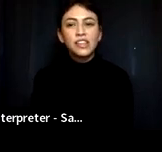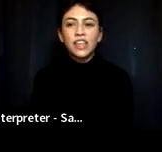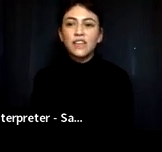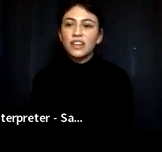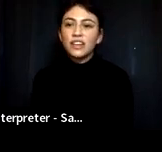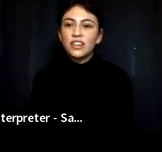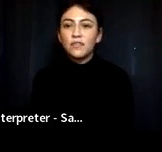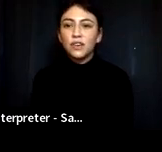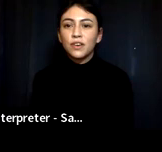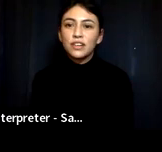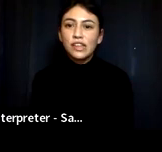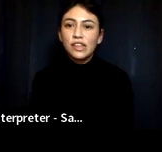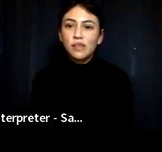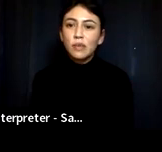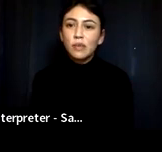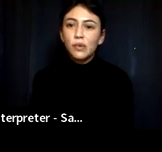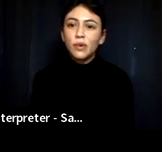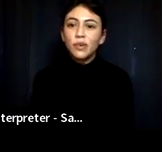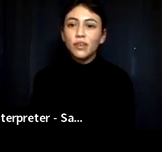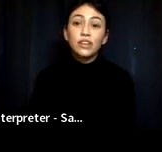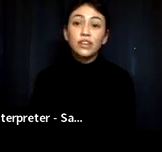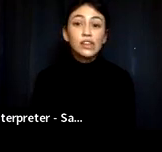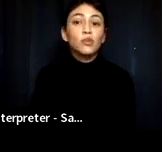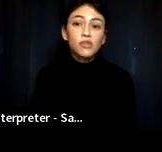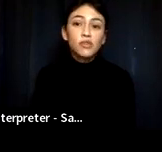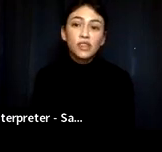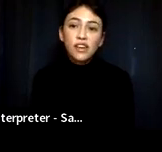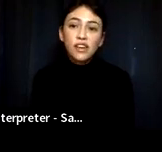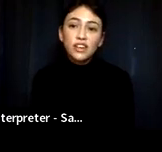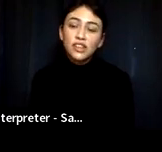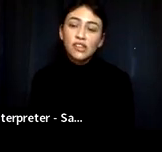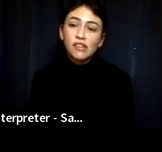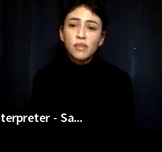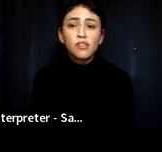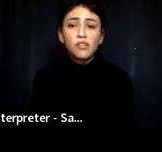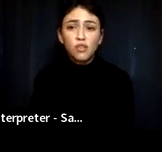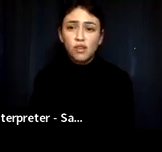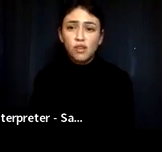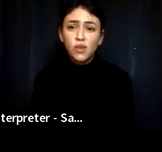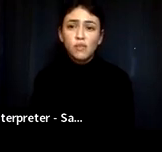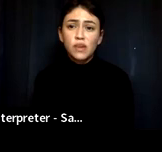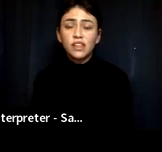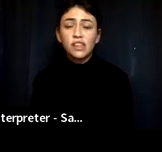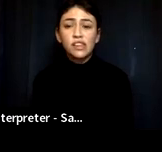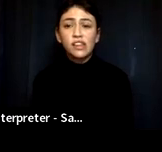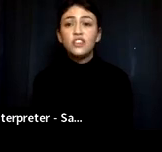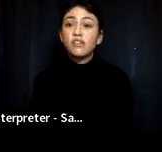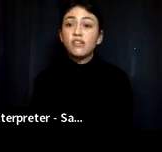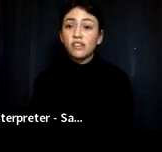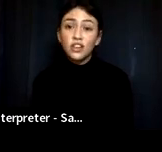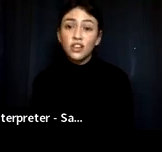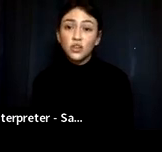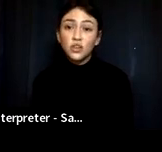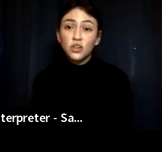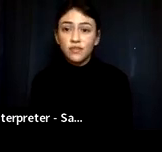But there isn't a lot of recognition for disabled people or disabled students in our education system, and the struggles that we experience just to graduate.